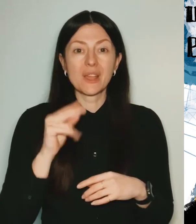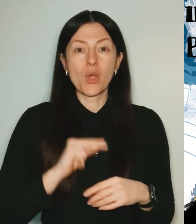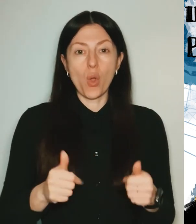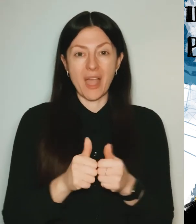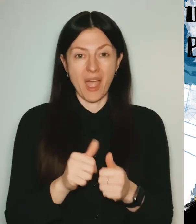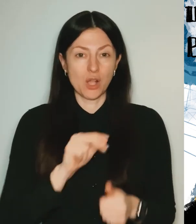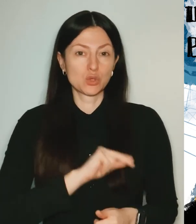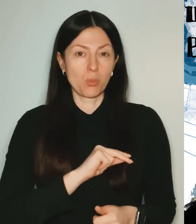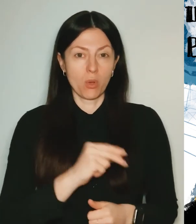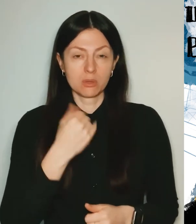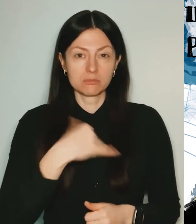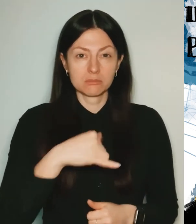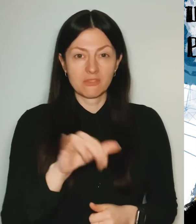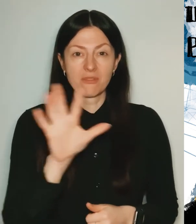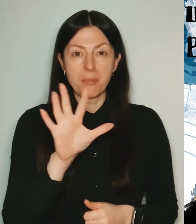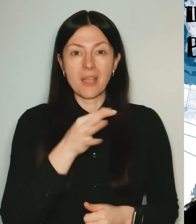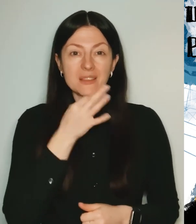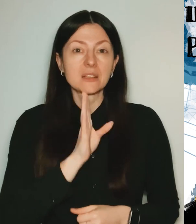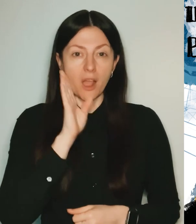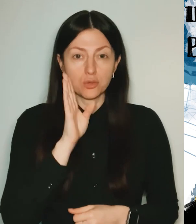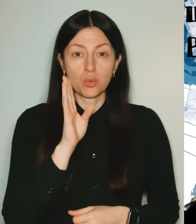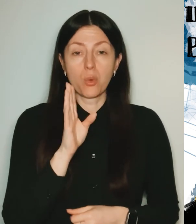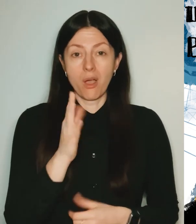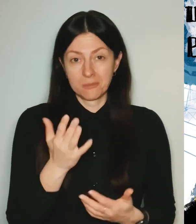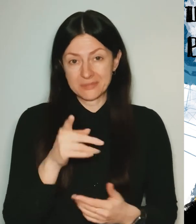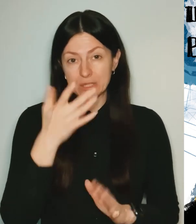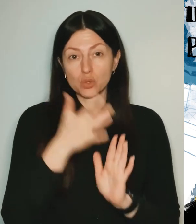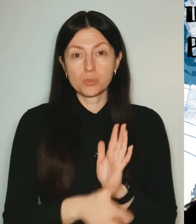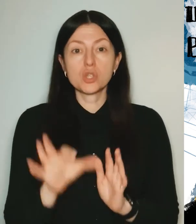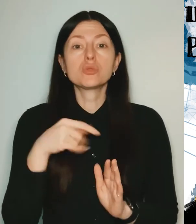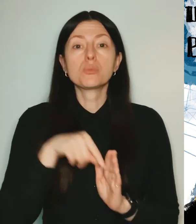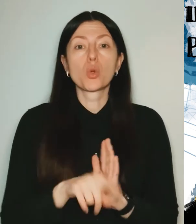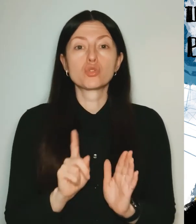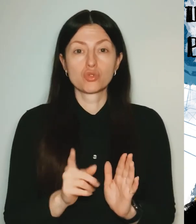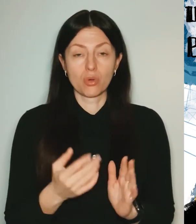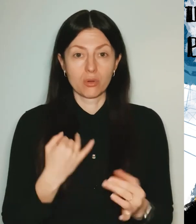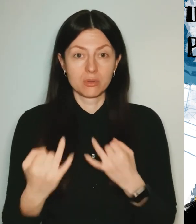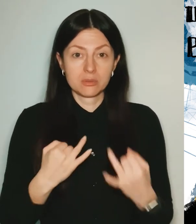however when you get a missed call from the colleague at 5 am, the topic of the conversation is quite self-explanatory,